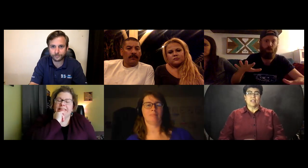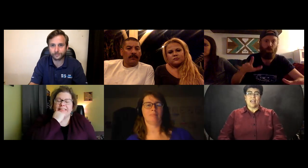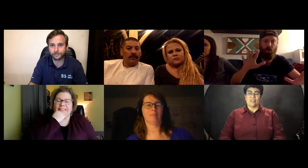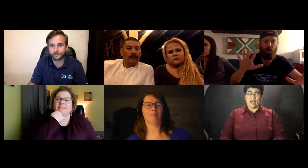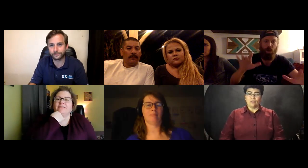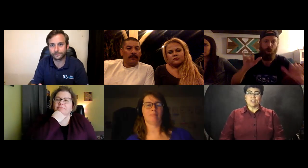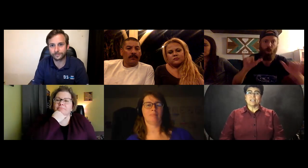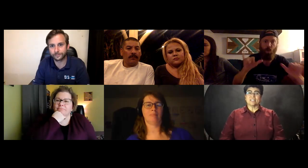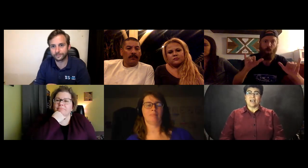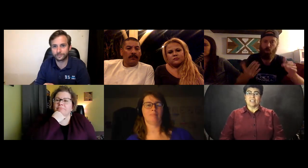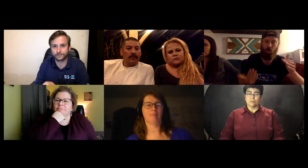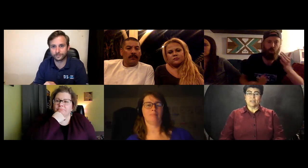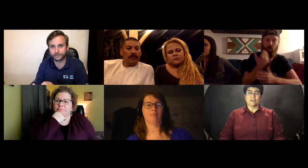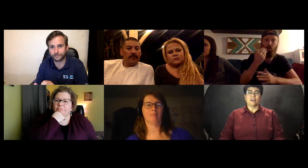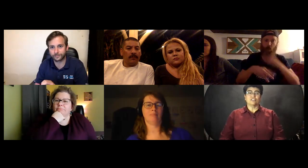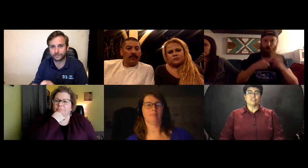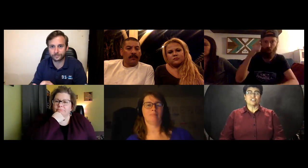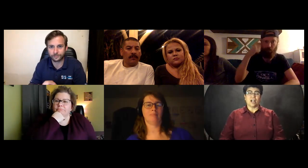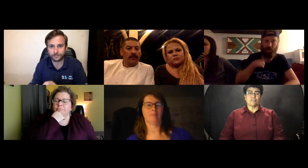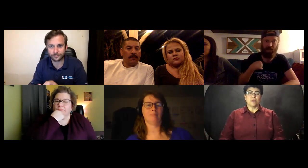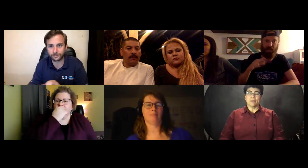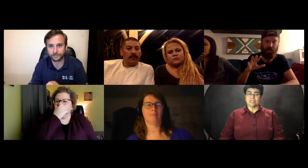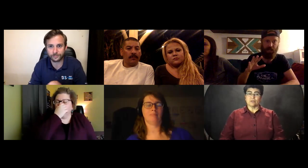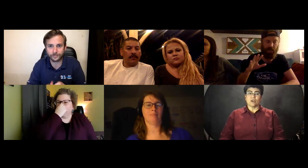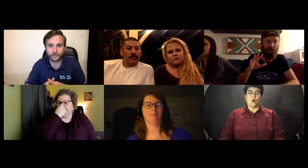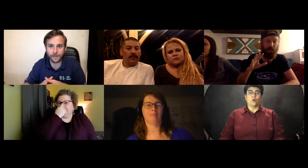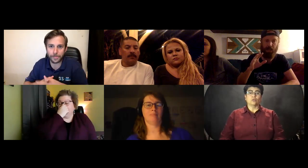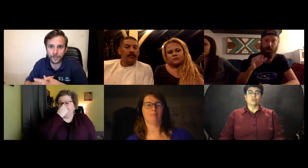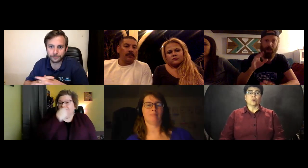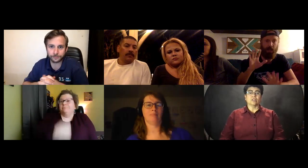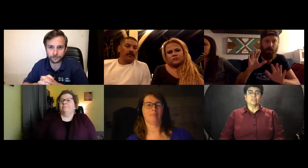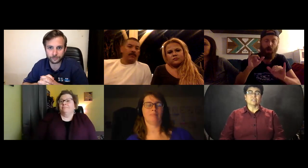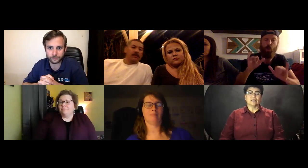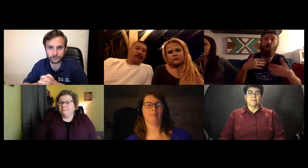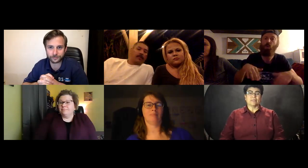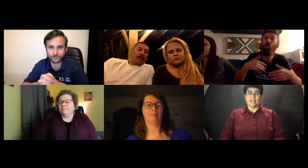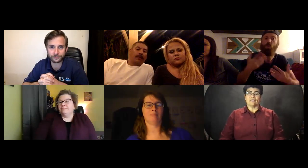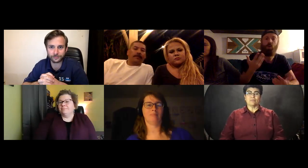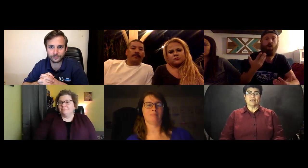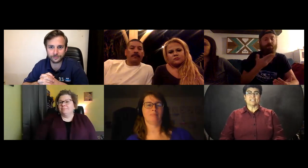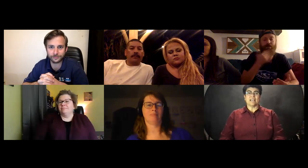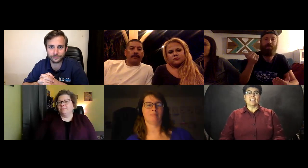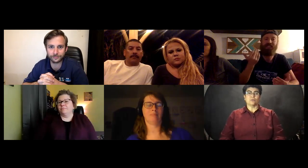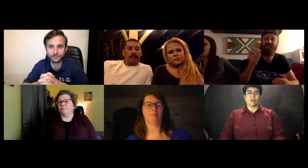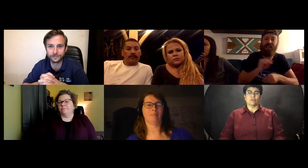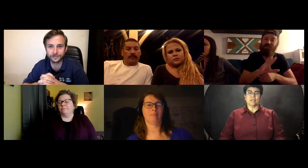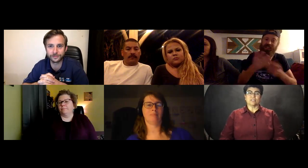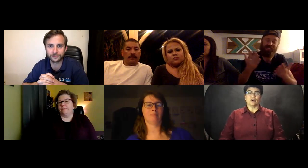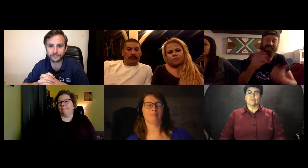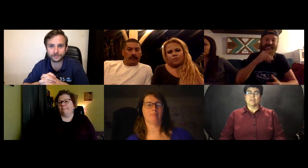and that was a little bit of a culture shock for me because it was a whole new world not everybody signed around me